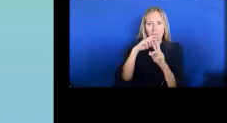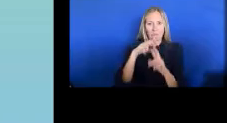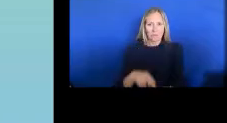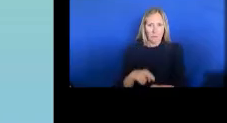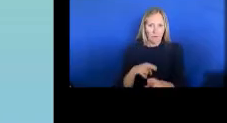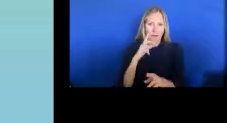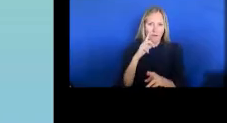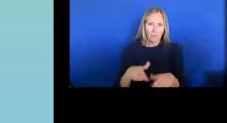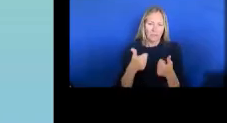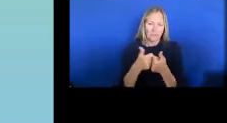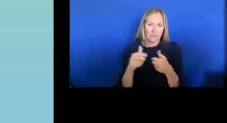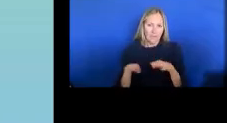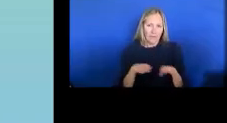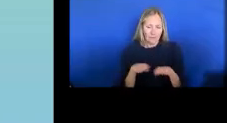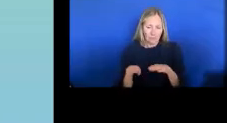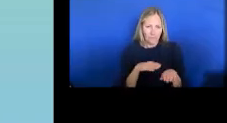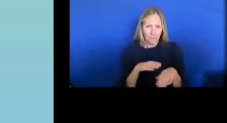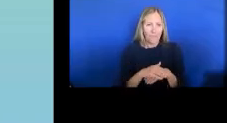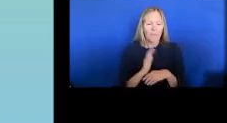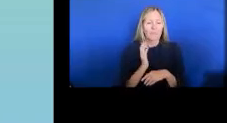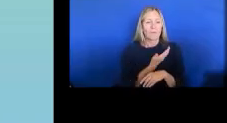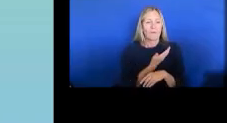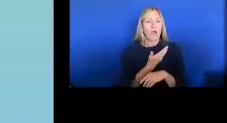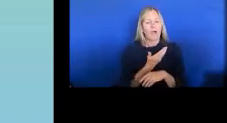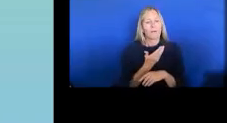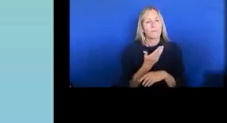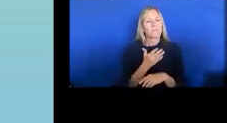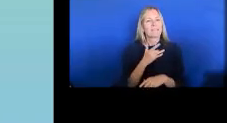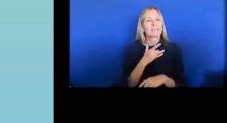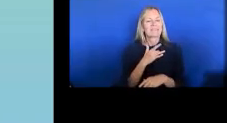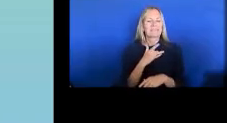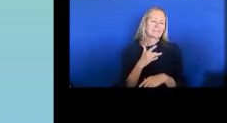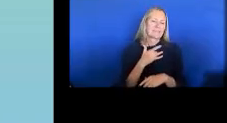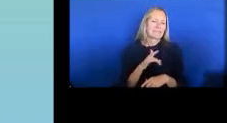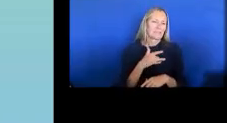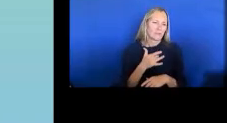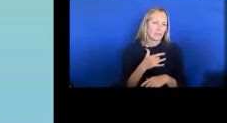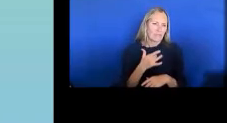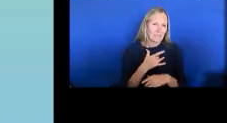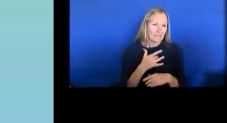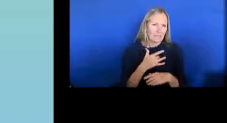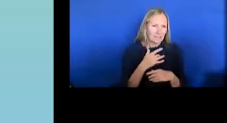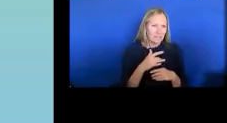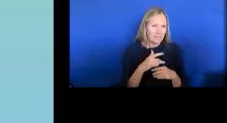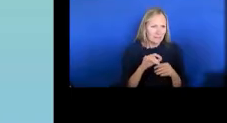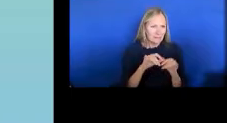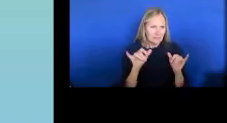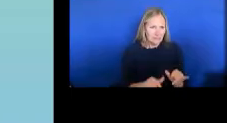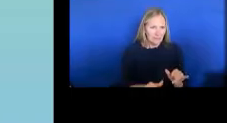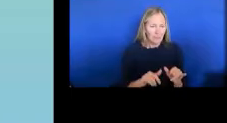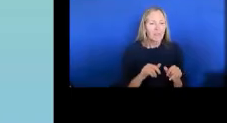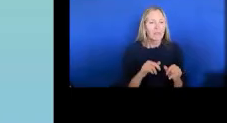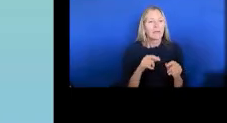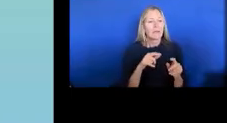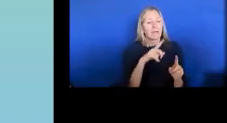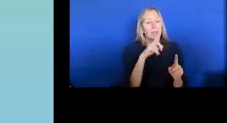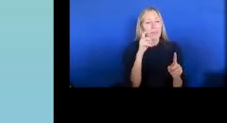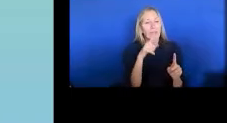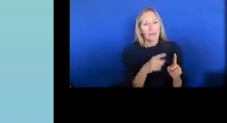So, looking at our sensory system, the biggest thing here is just because the infant's response of an infant's